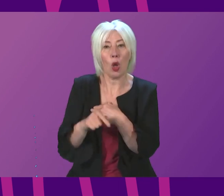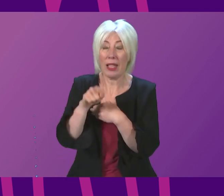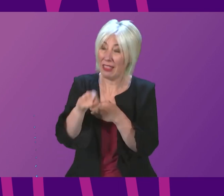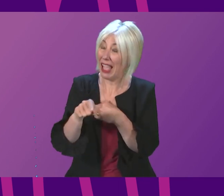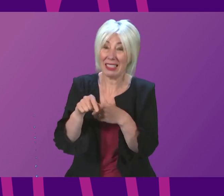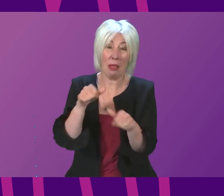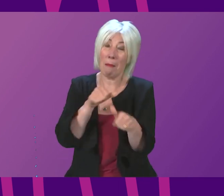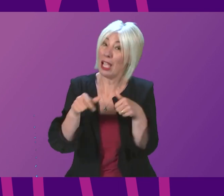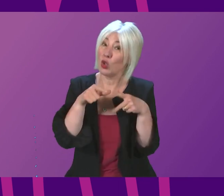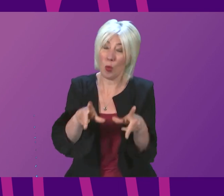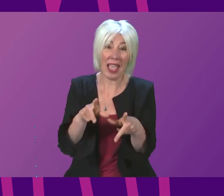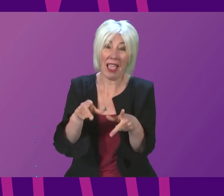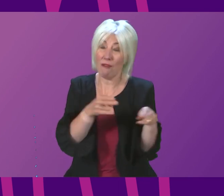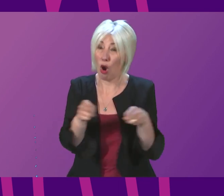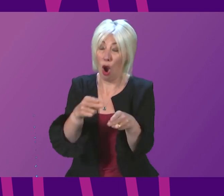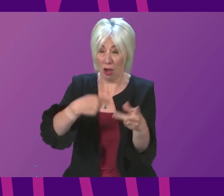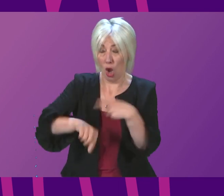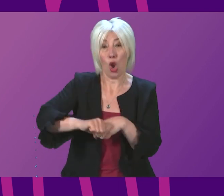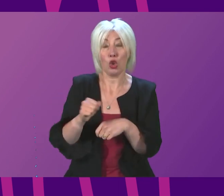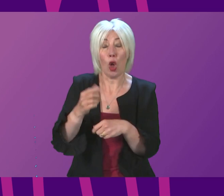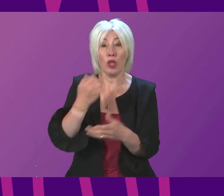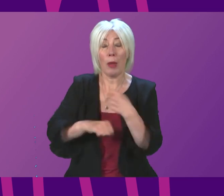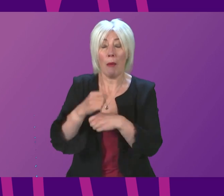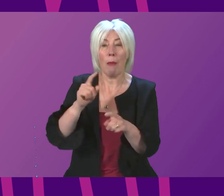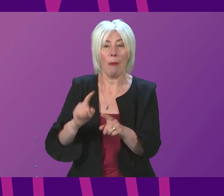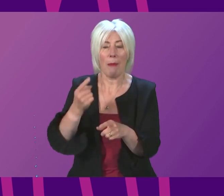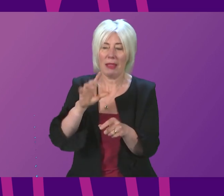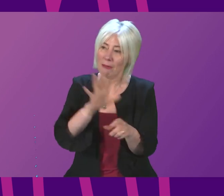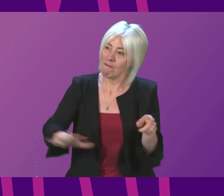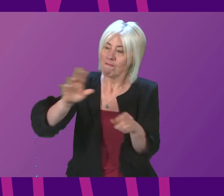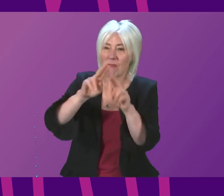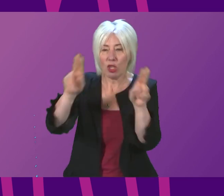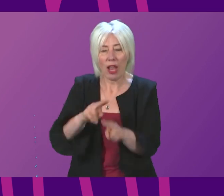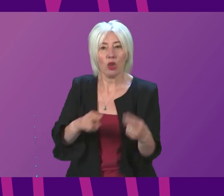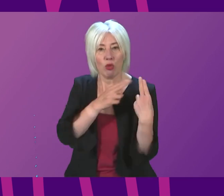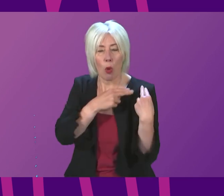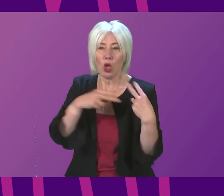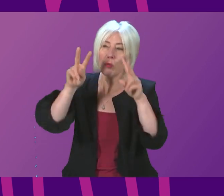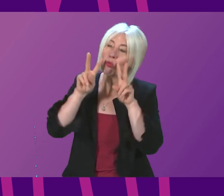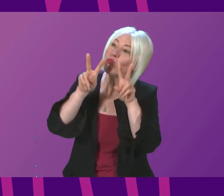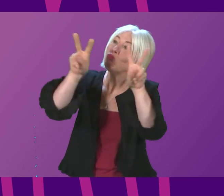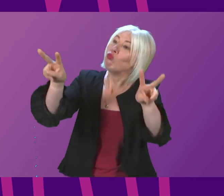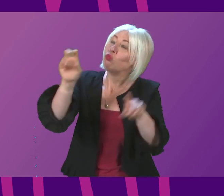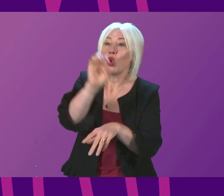route to securing our country’s position as an outward-looking and internationally responsible European nation?